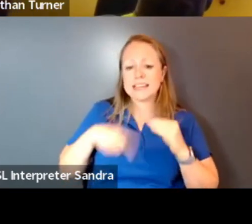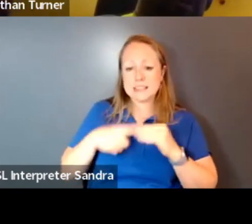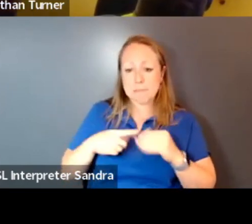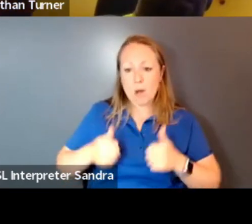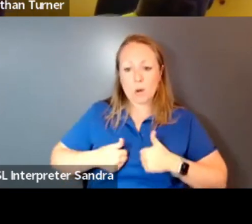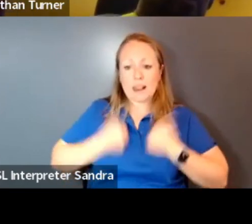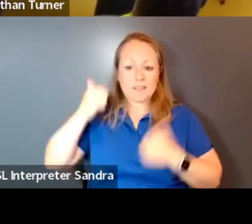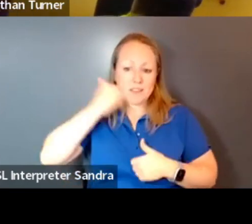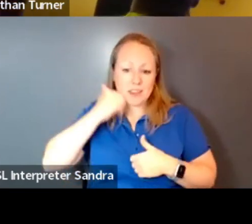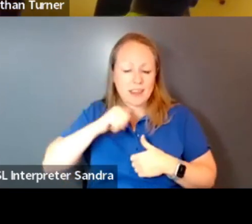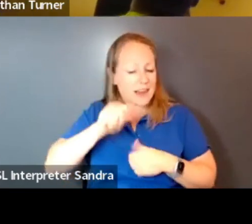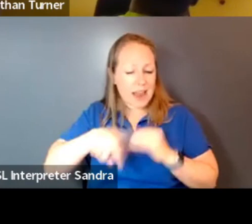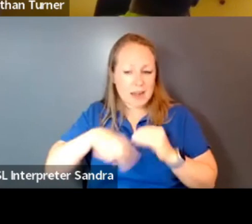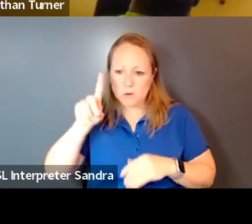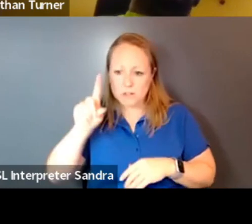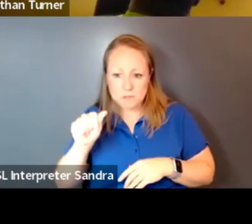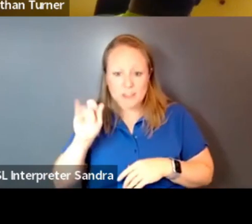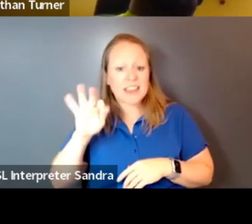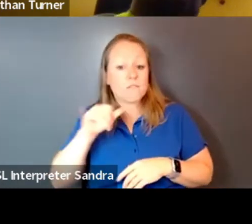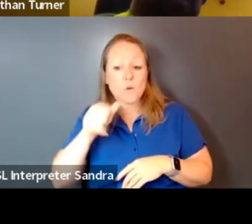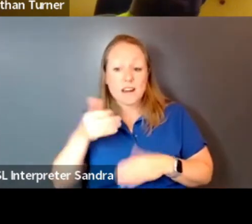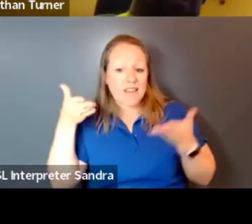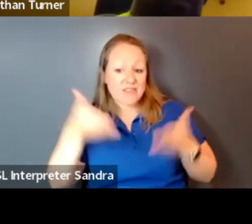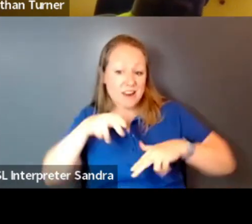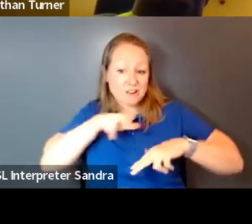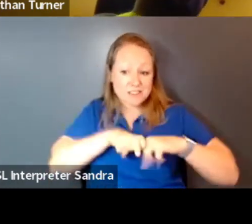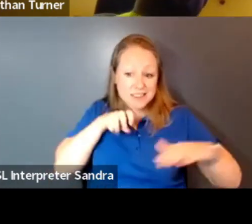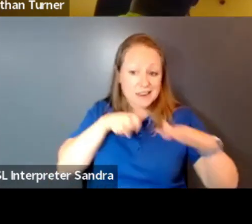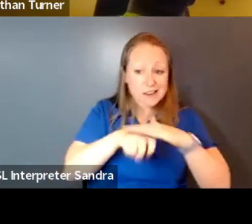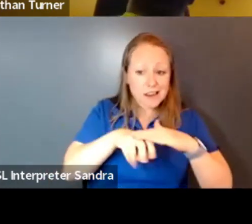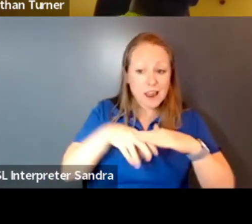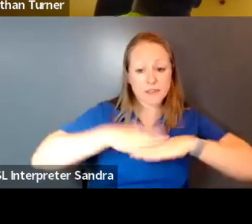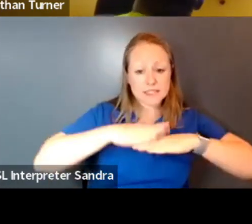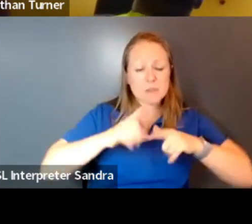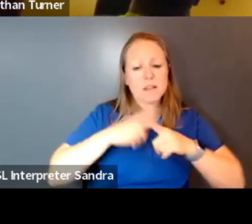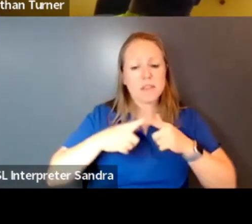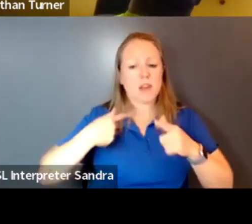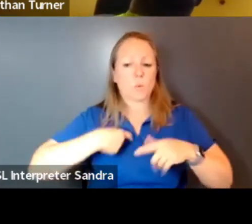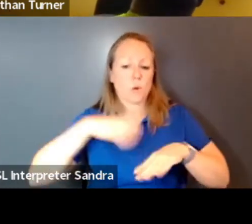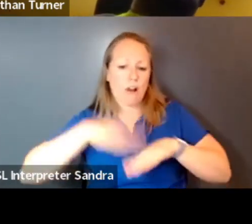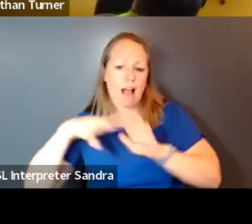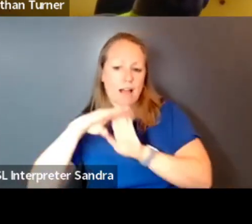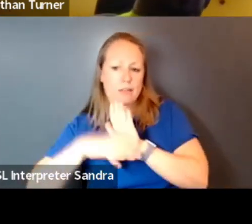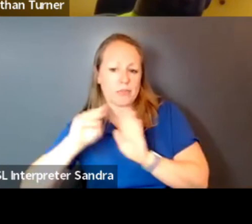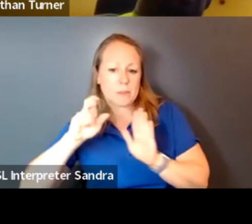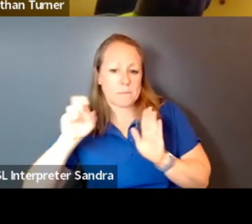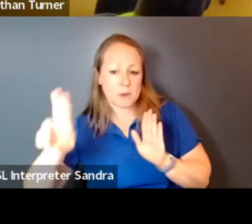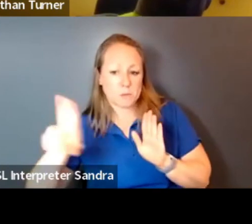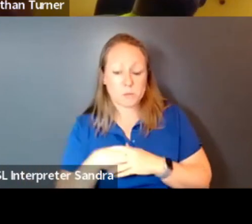not at the table, where are the menu, I absolutely think that peer support is critical to